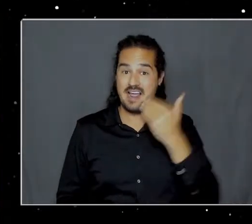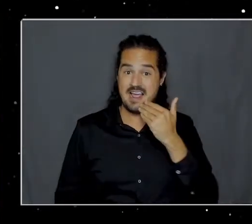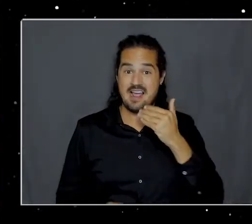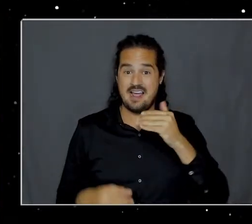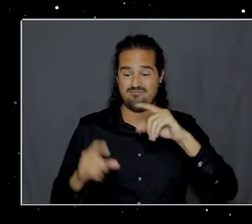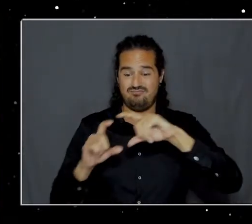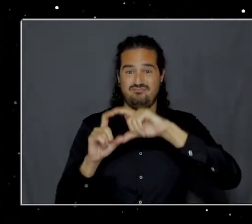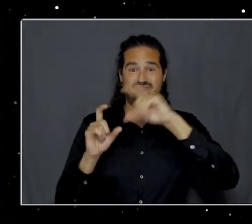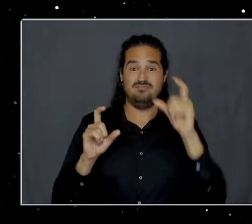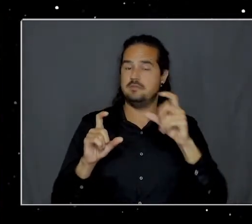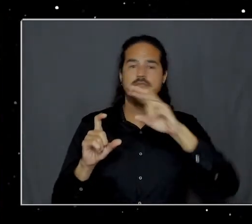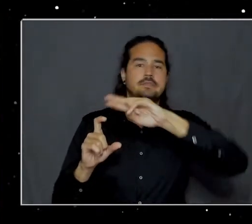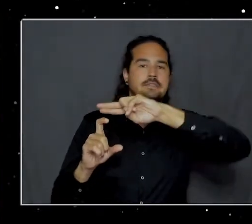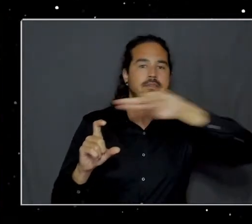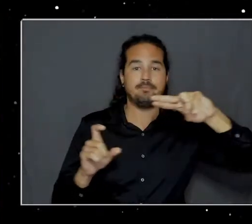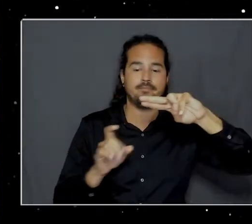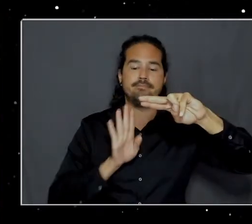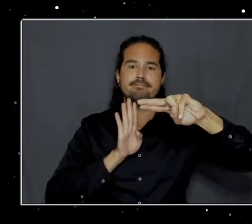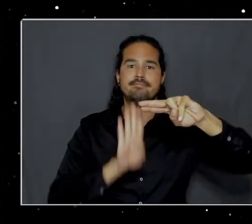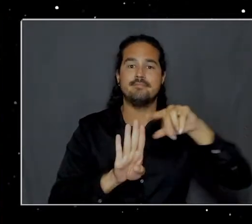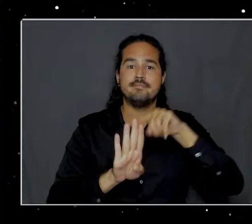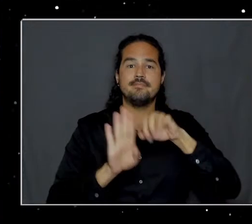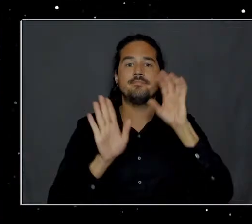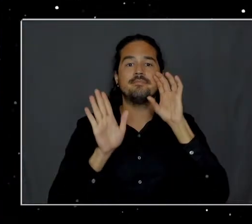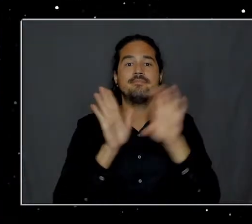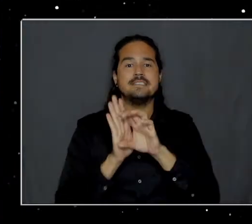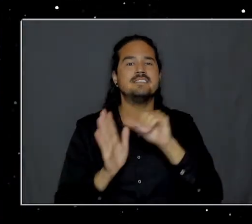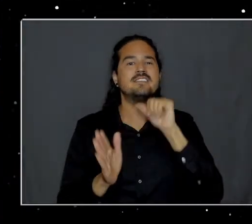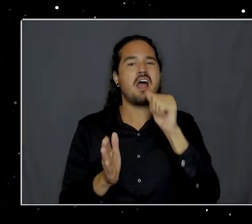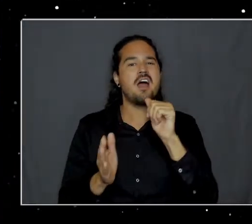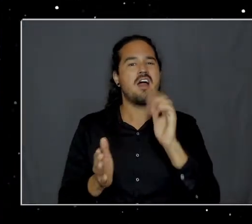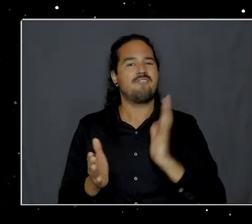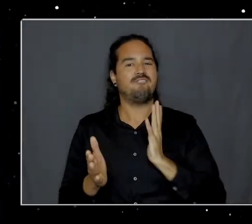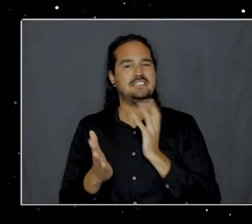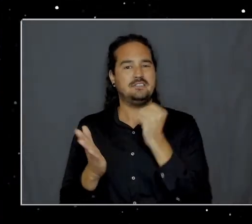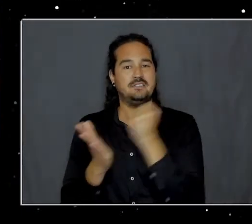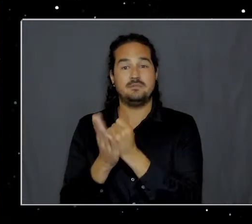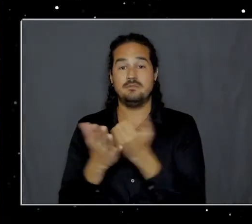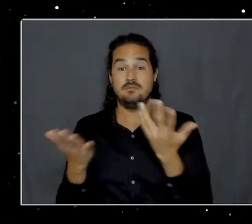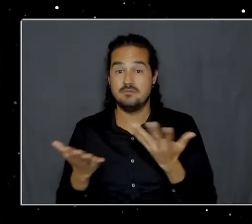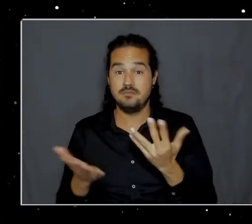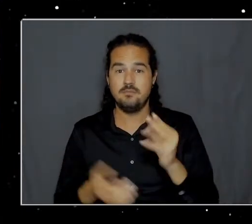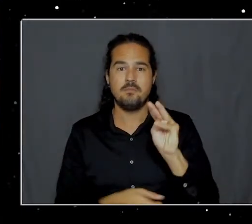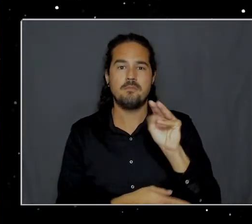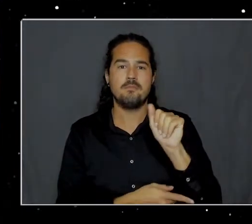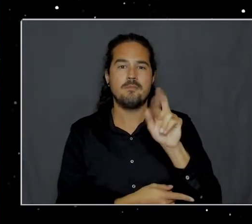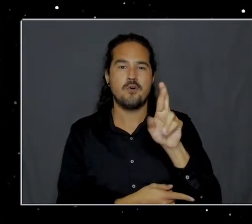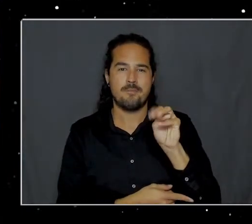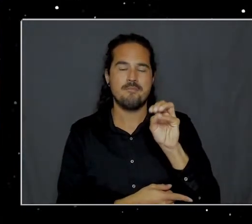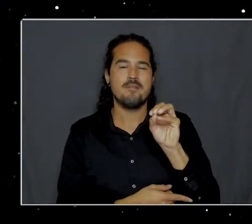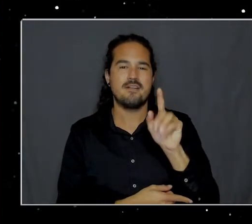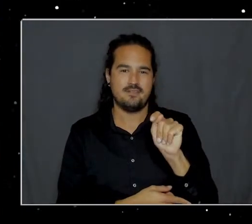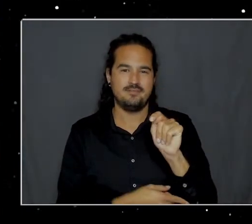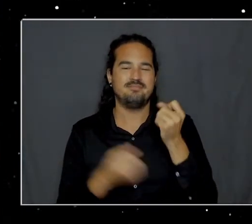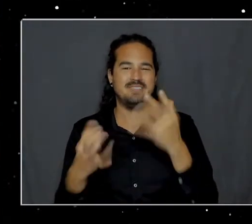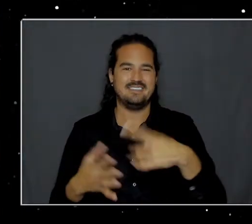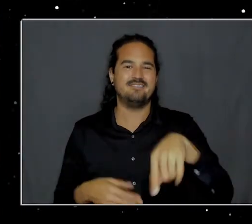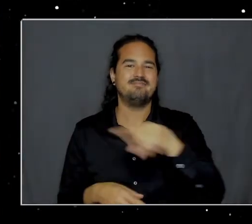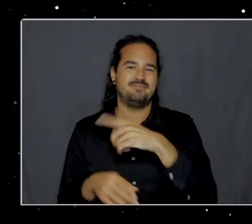TO THE UNOFFICIAL MASCOT FOR